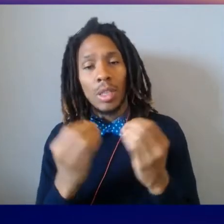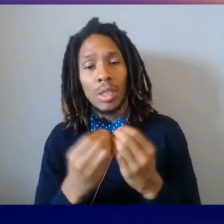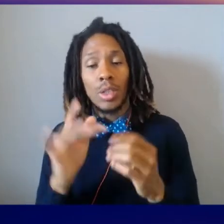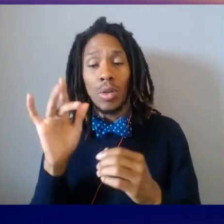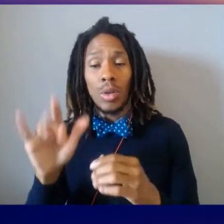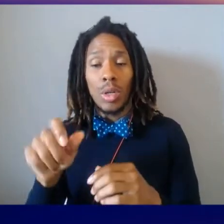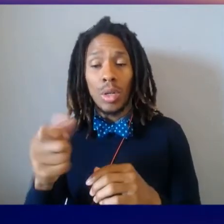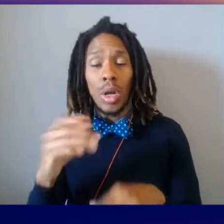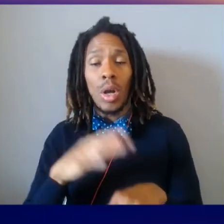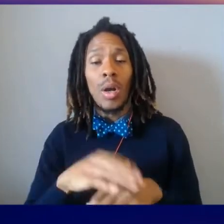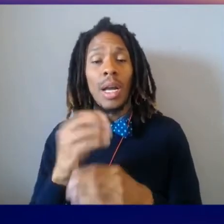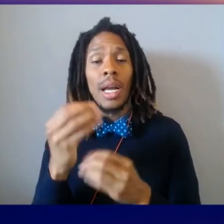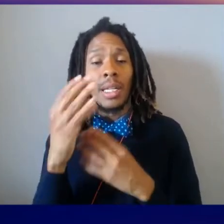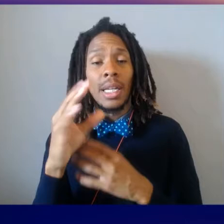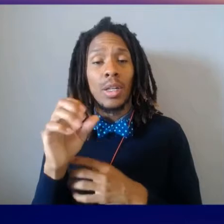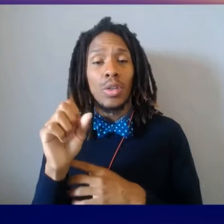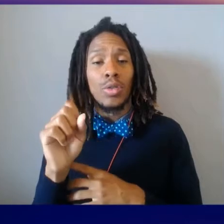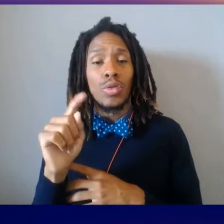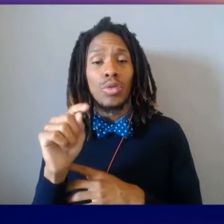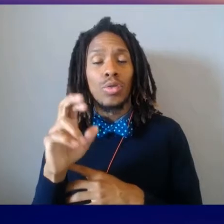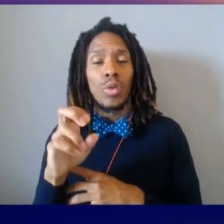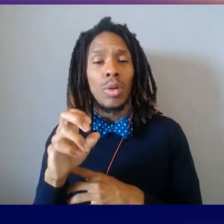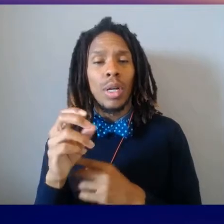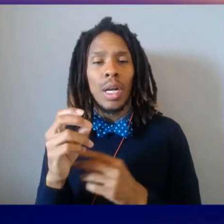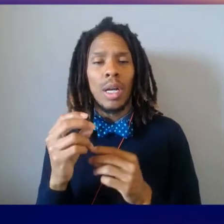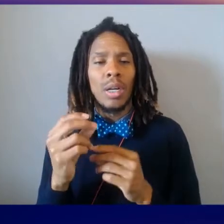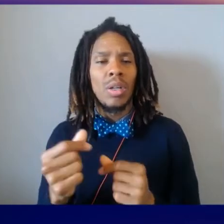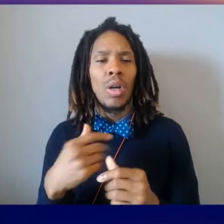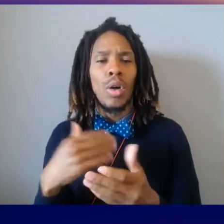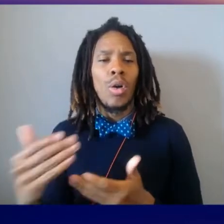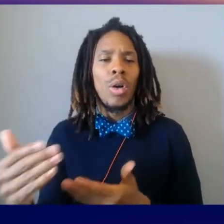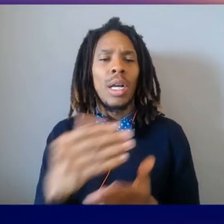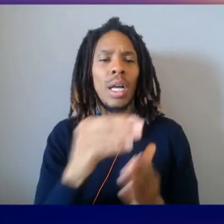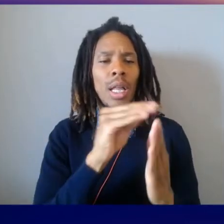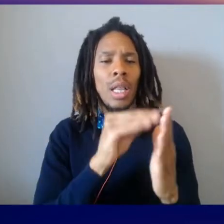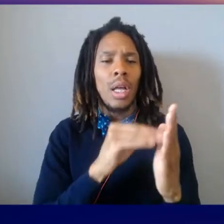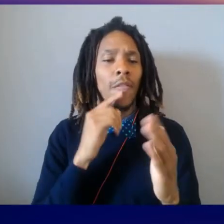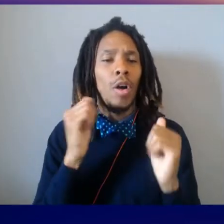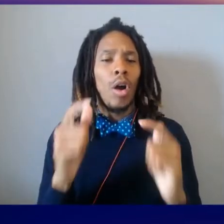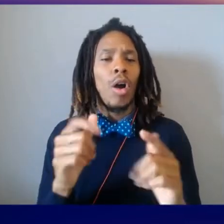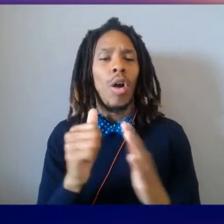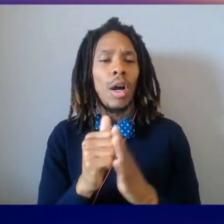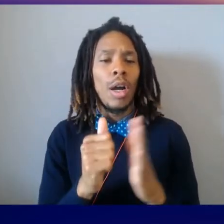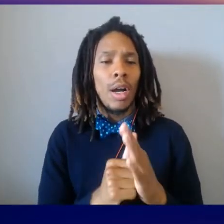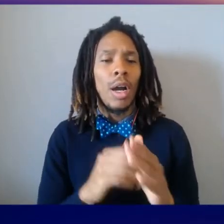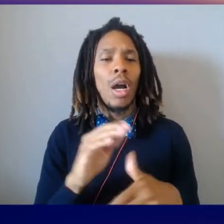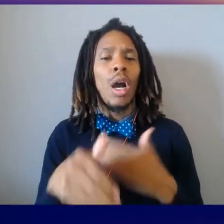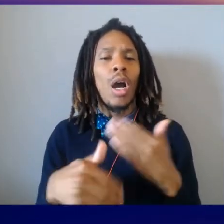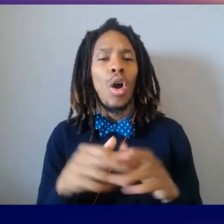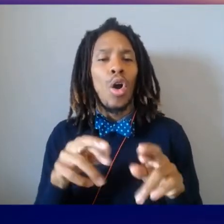by default, we're gonna collect logs for all your accounts and all your regions. Actually, if you don't want to do that,